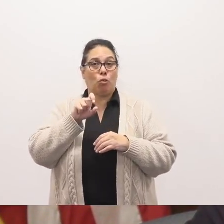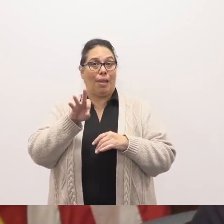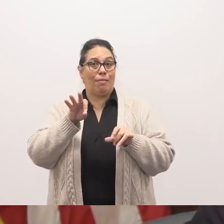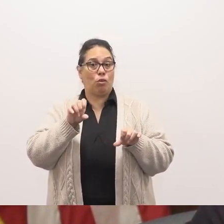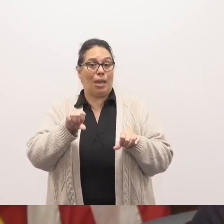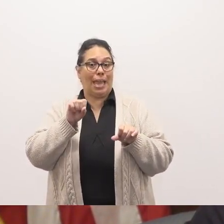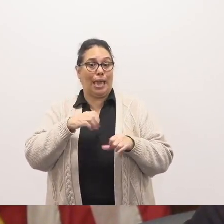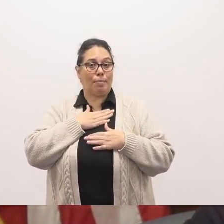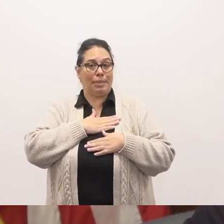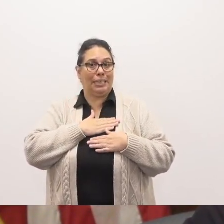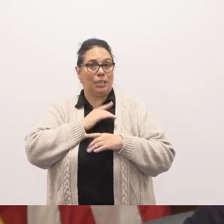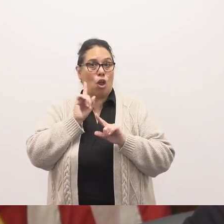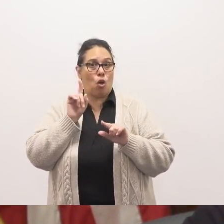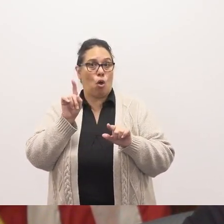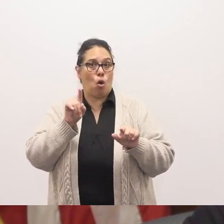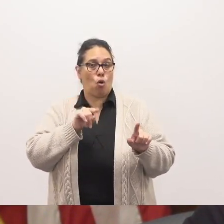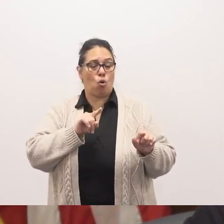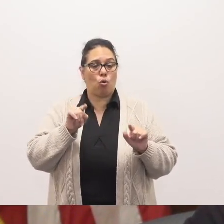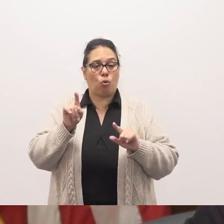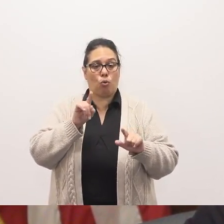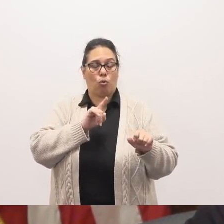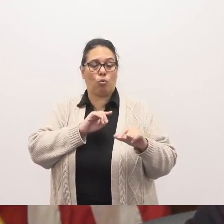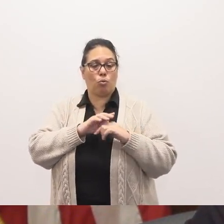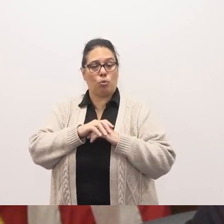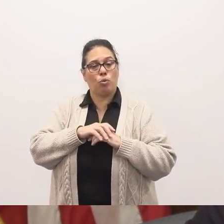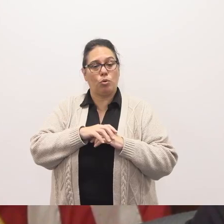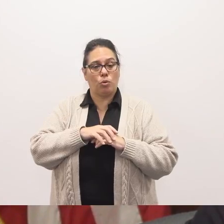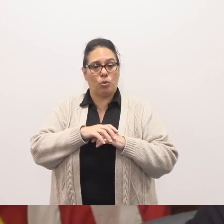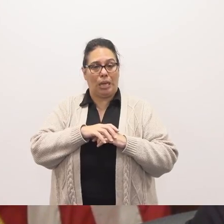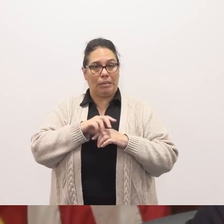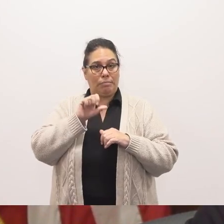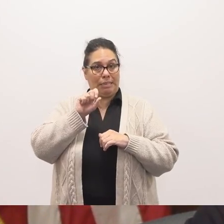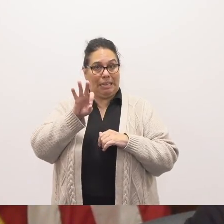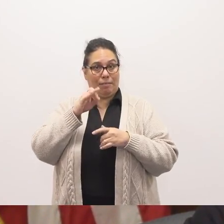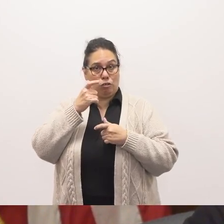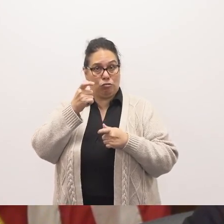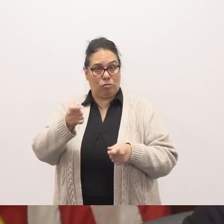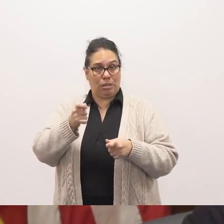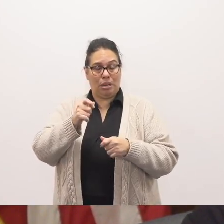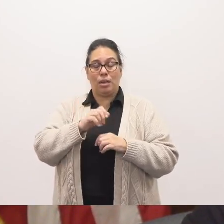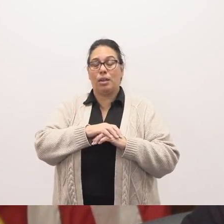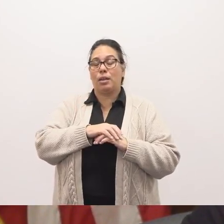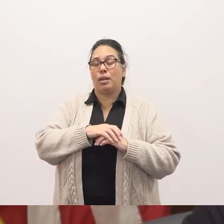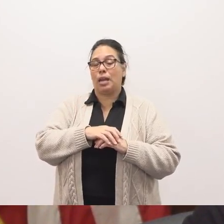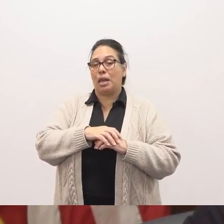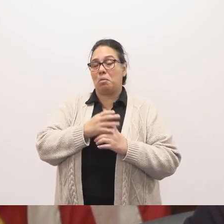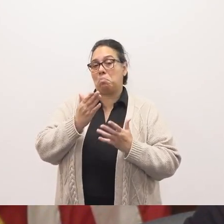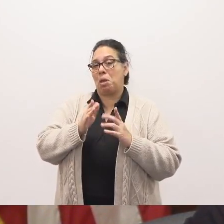please go in attendance to not only the schools that you are interested in but also those that you hadn't thought of because there's a lot